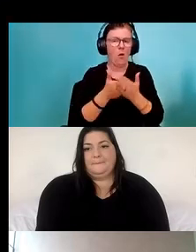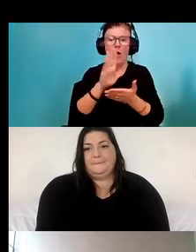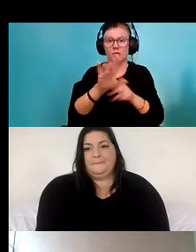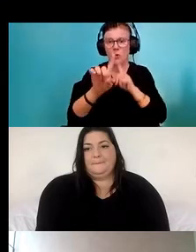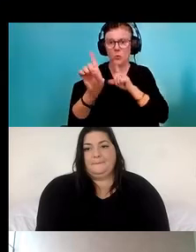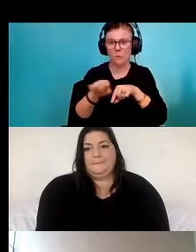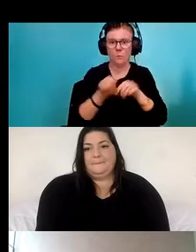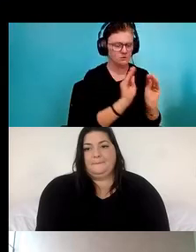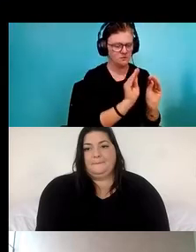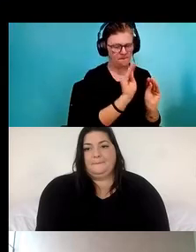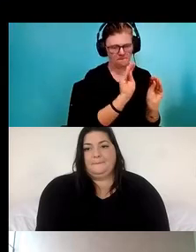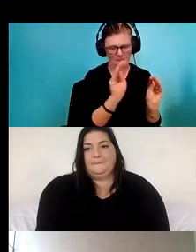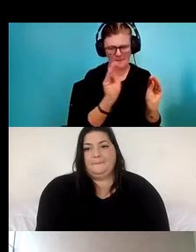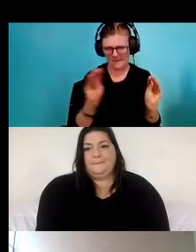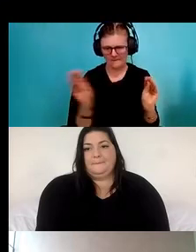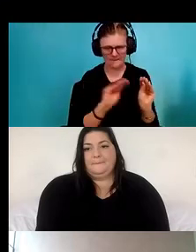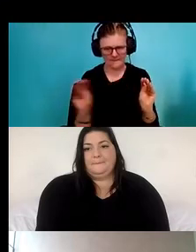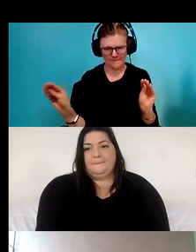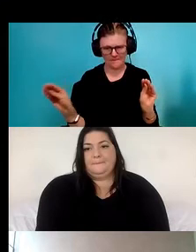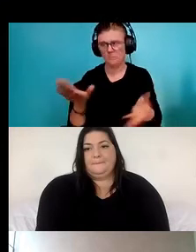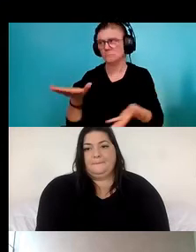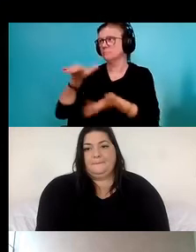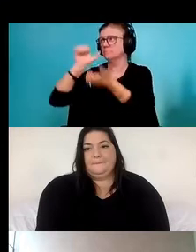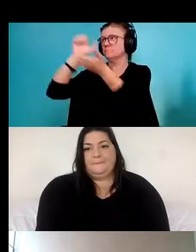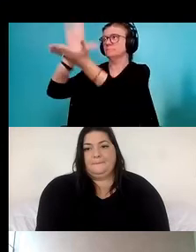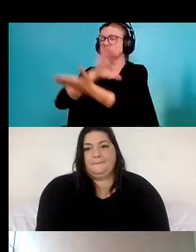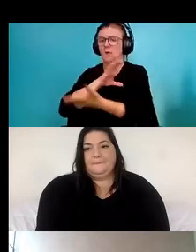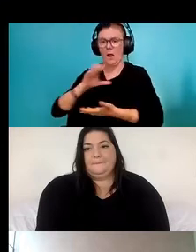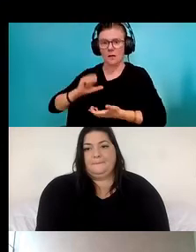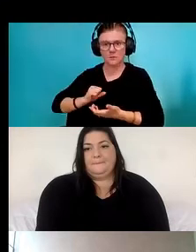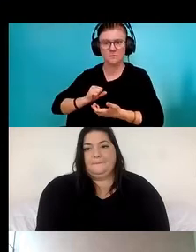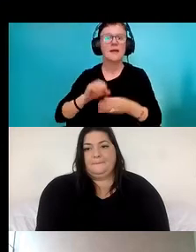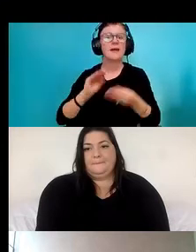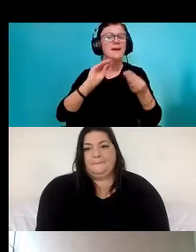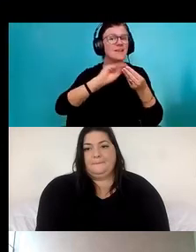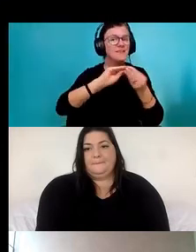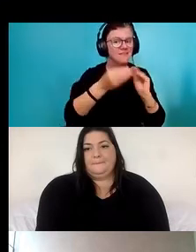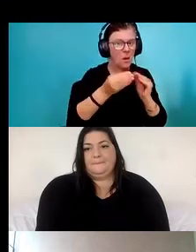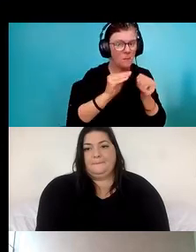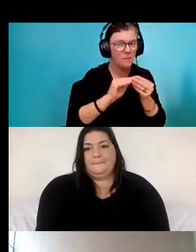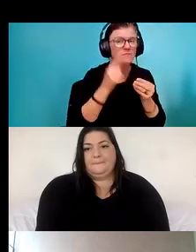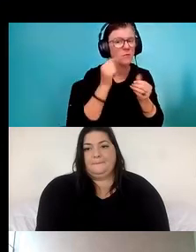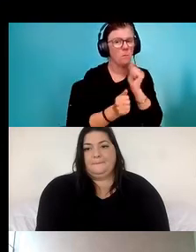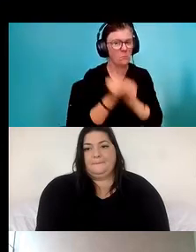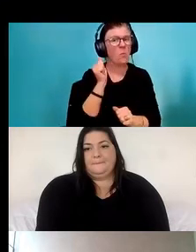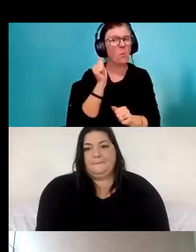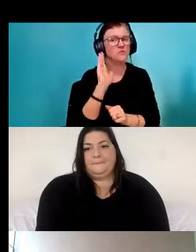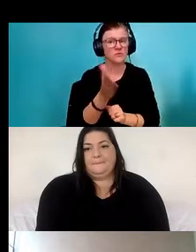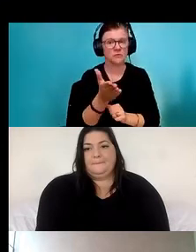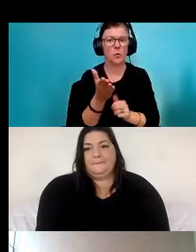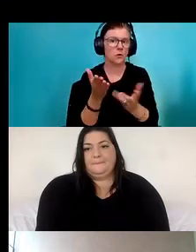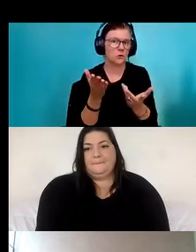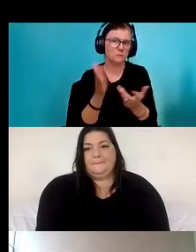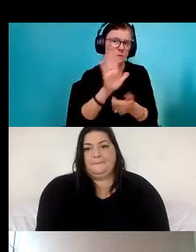to Congress, which include numbers, aggregate numbers, for many of the quantitative areas